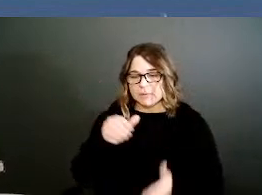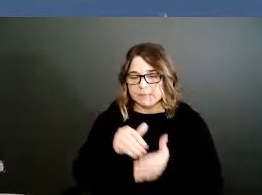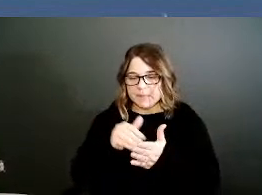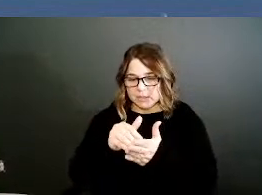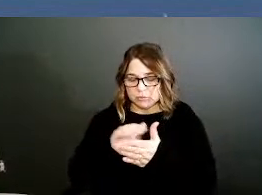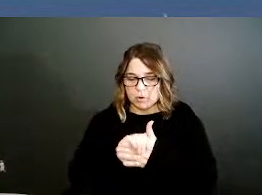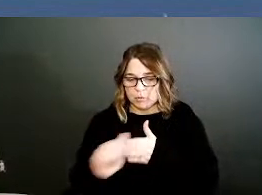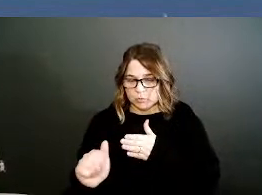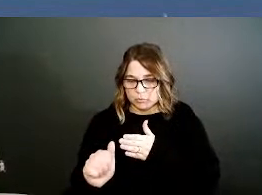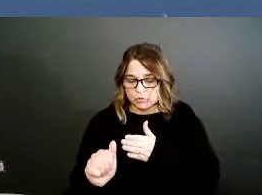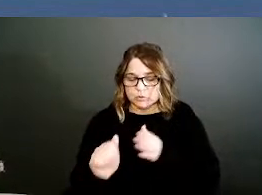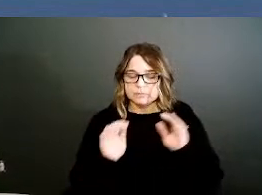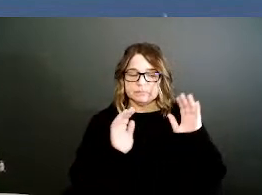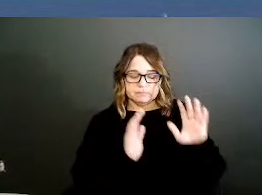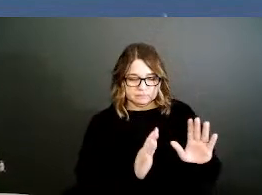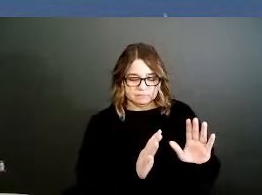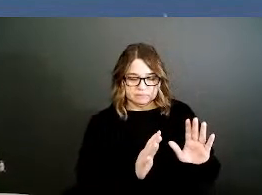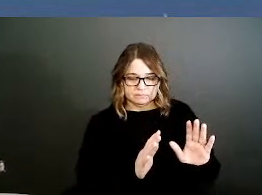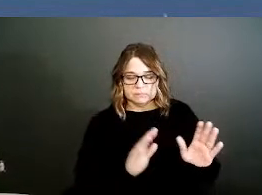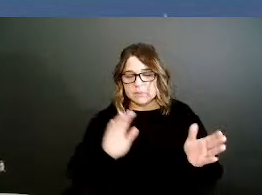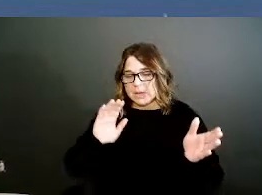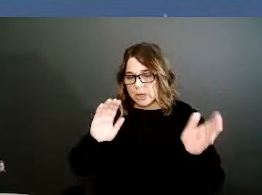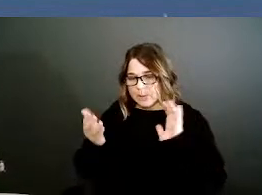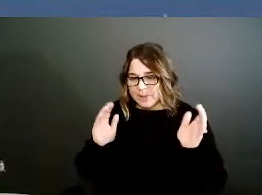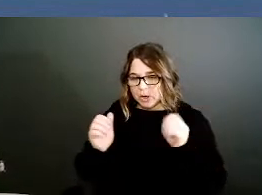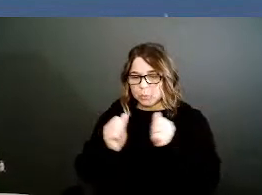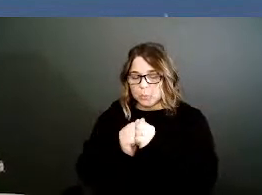NOW, COMPARE THIS TO THE PROPOSAL FOR TRADITIONAL POLICING.